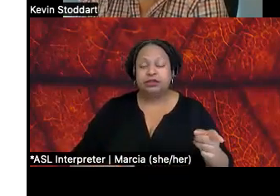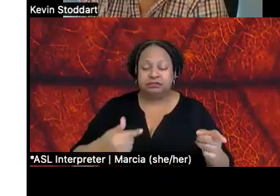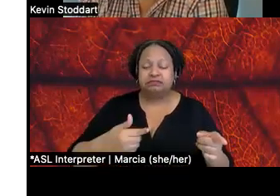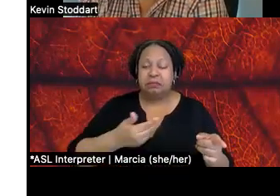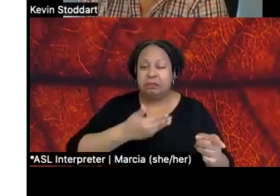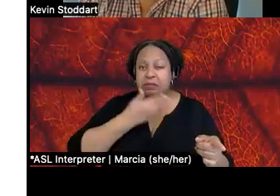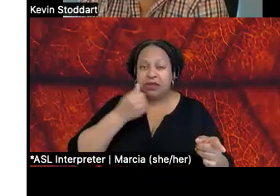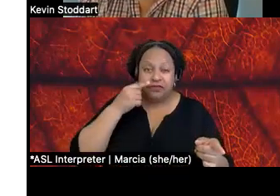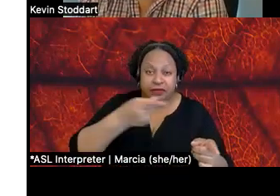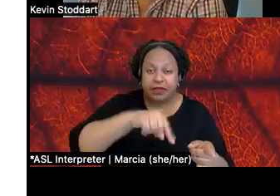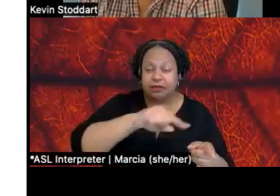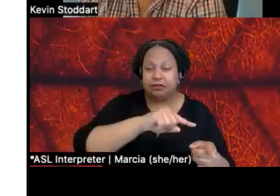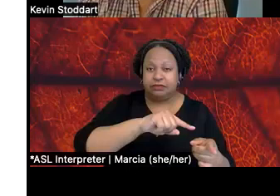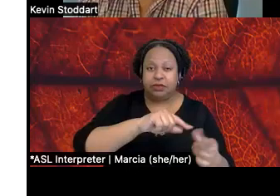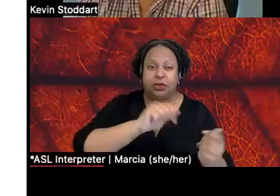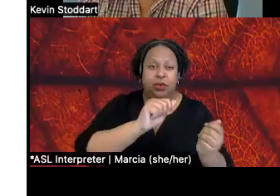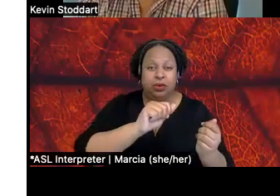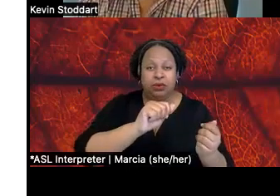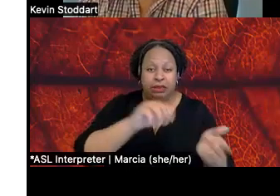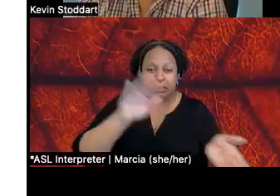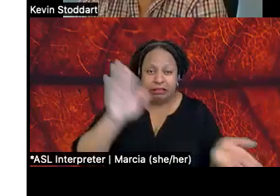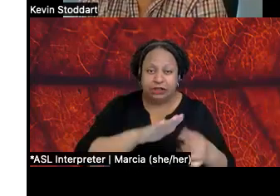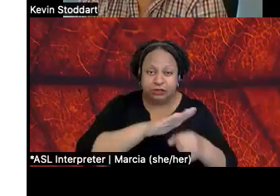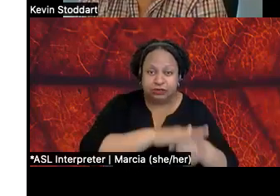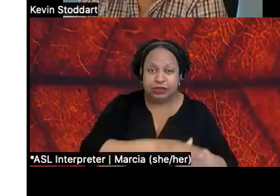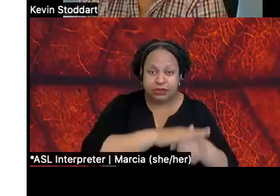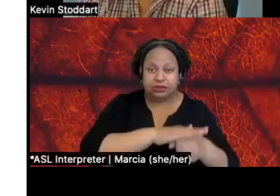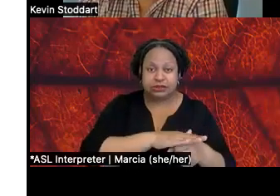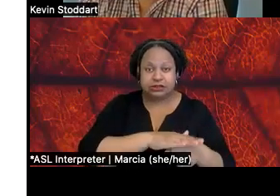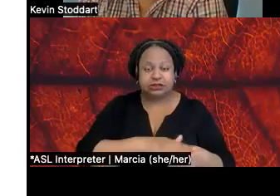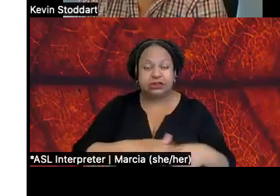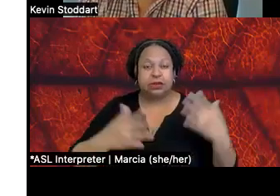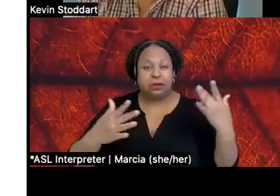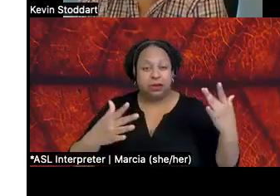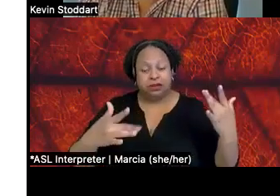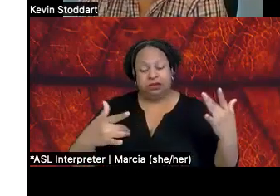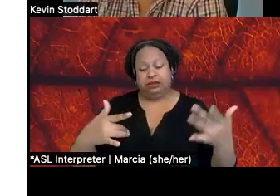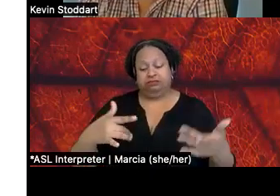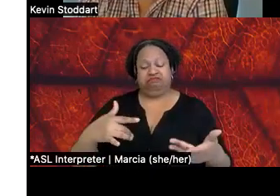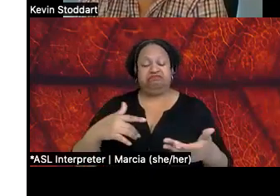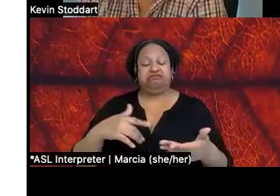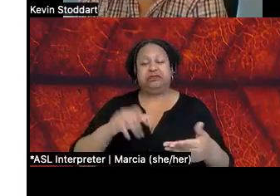having one assignment in the middle of a term and one at the end of term.